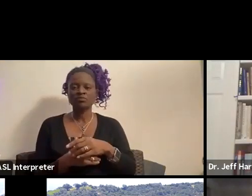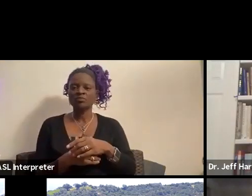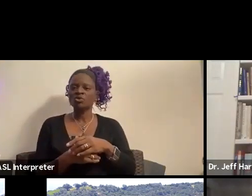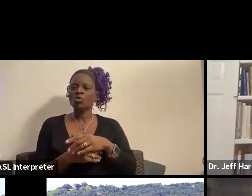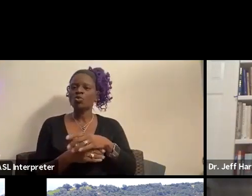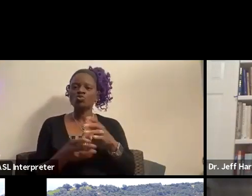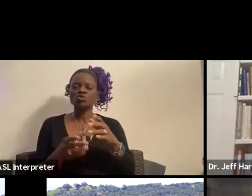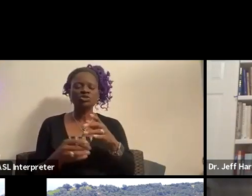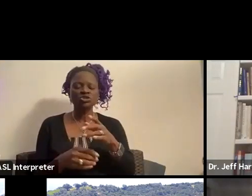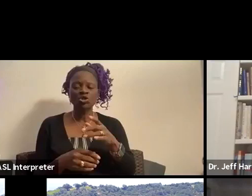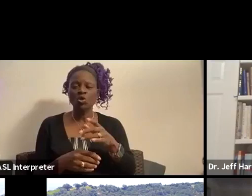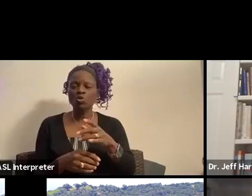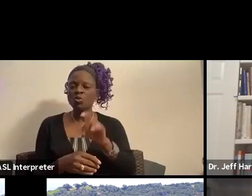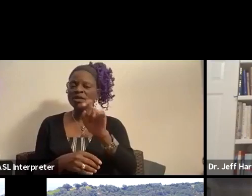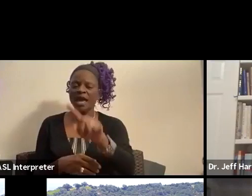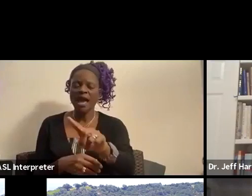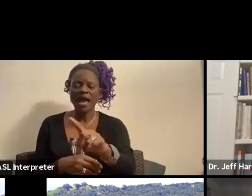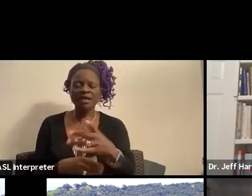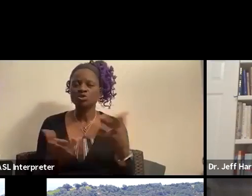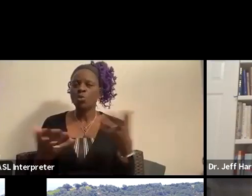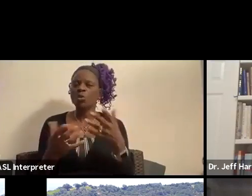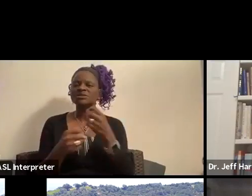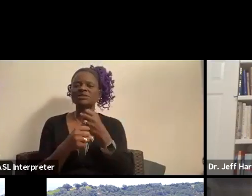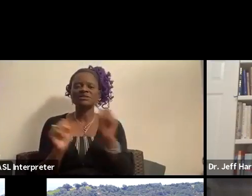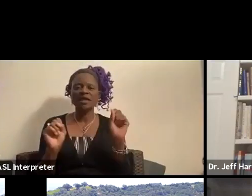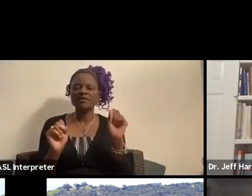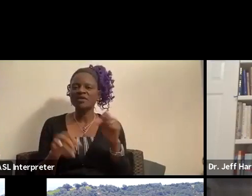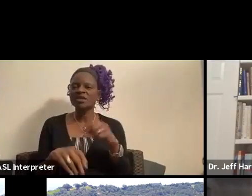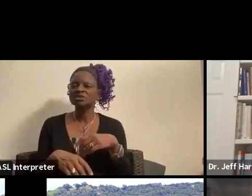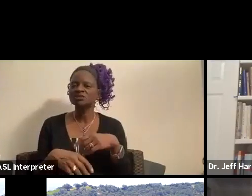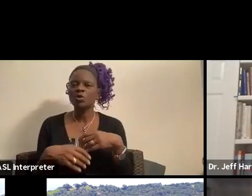advice of what is the safest methodology by which to run a cohort.